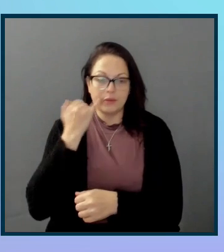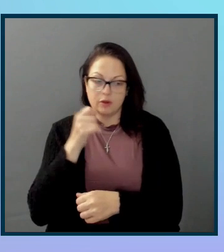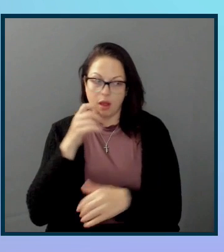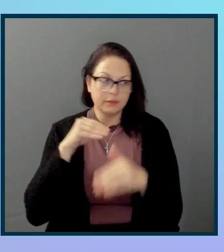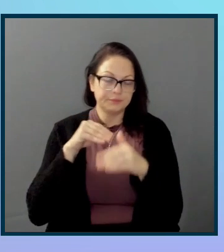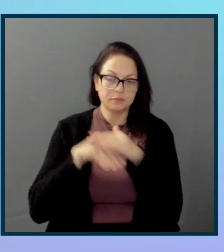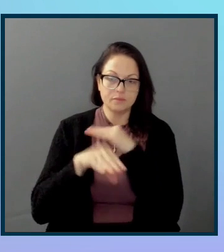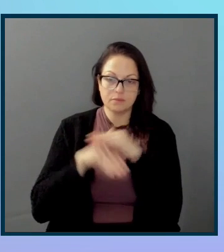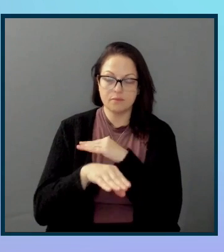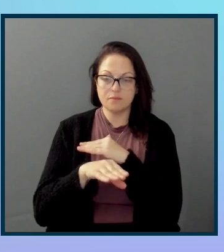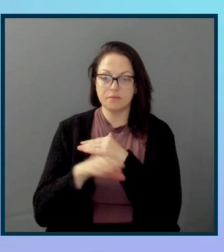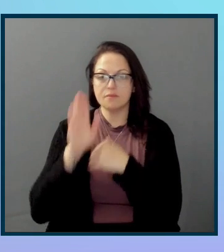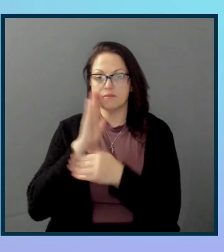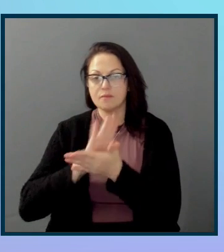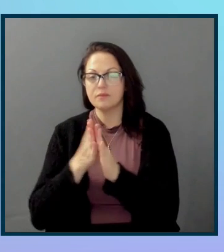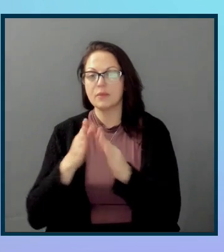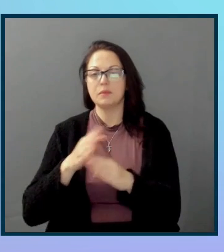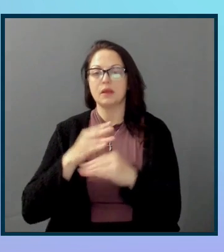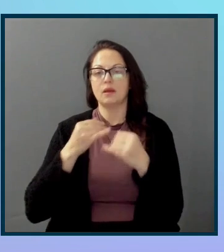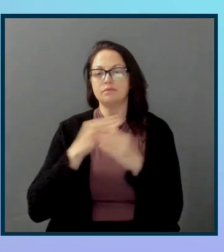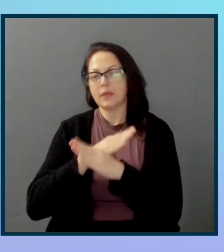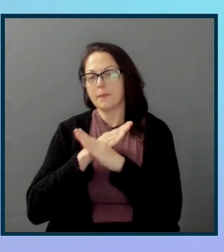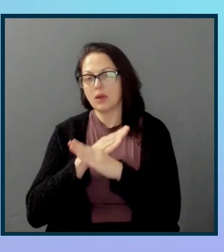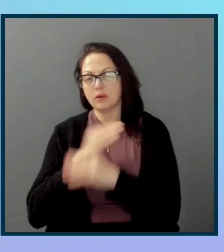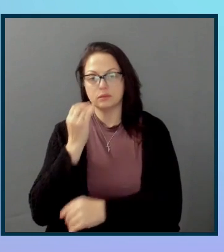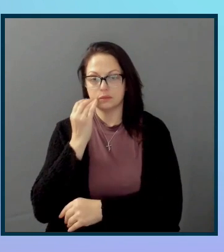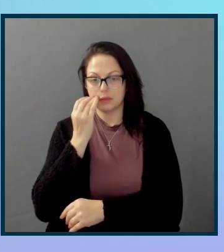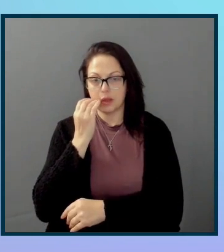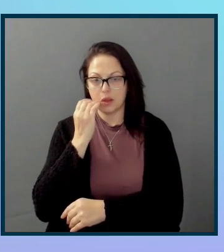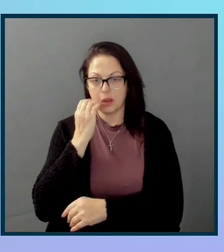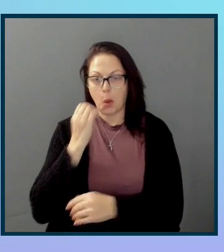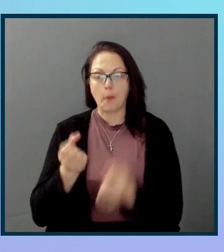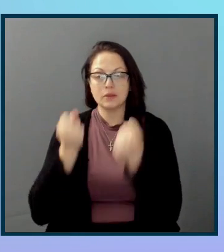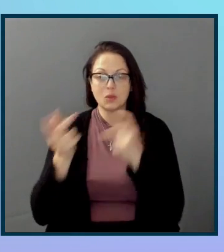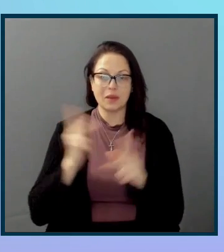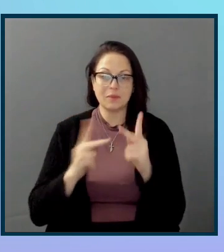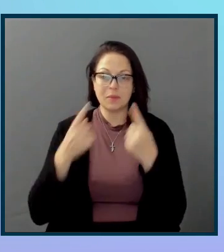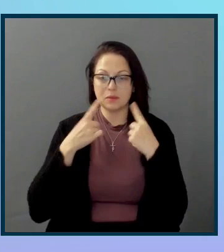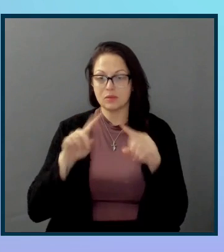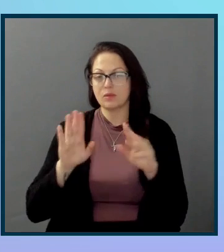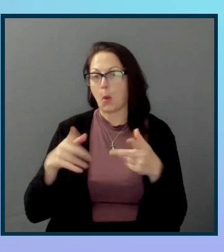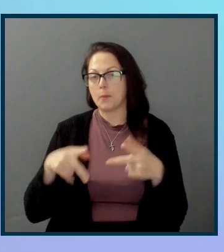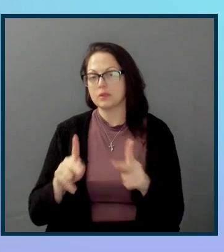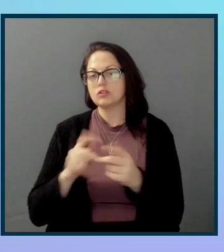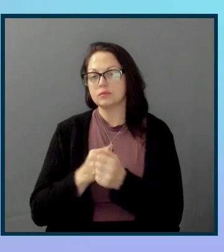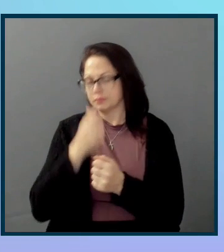then it becomes a barrier to so many people being able to achieve their potential and contribute in the world.